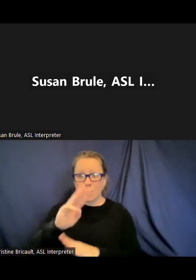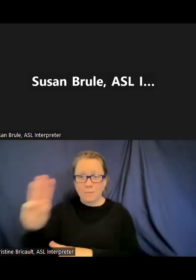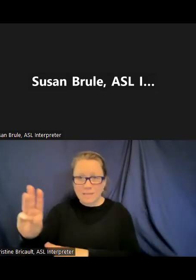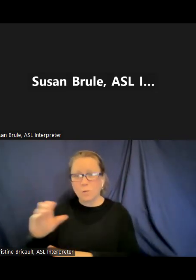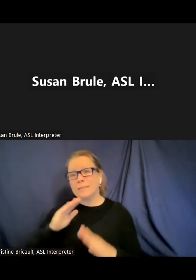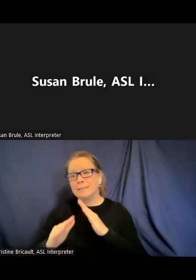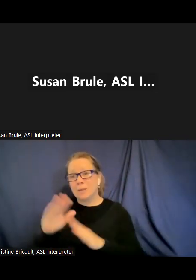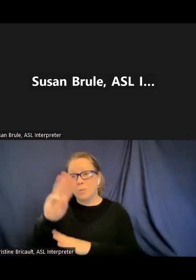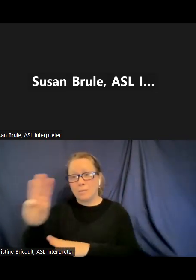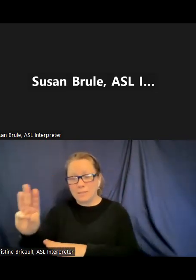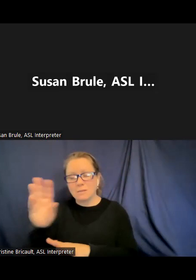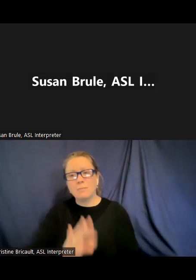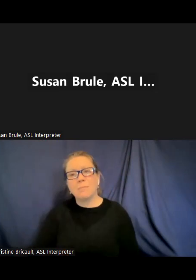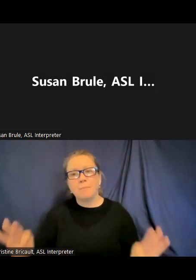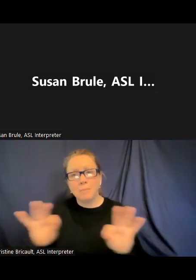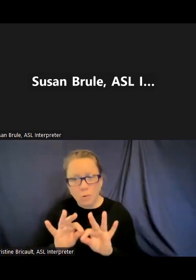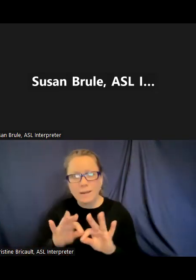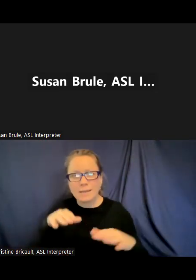is accessible to people with disabilities.